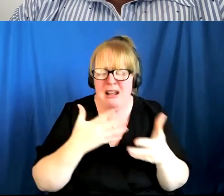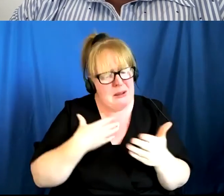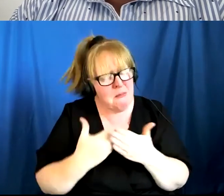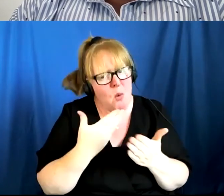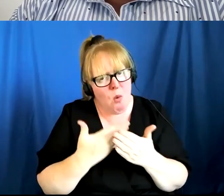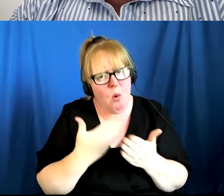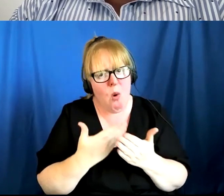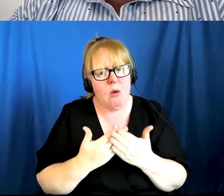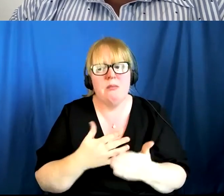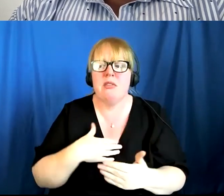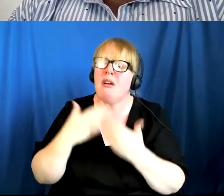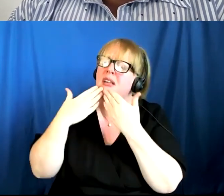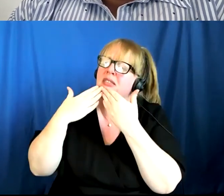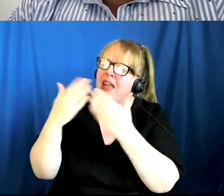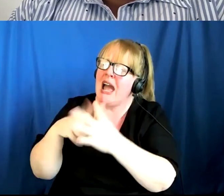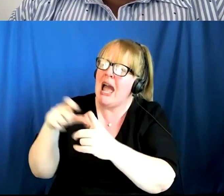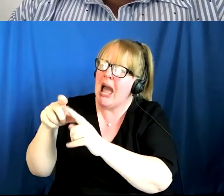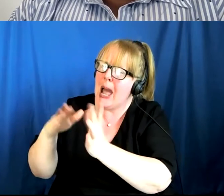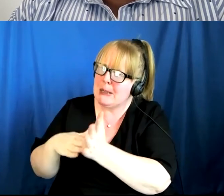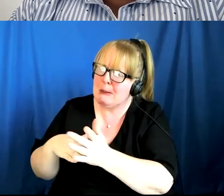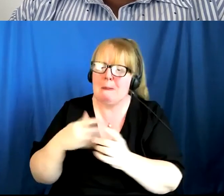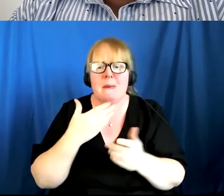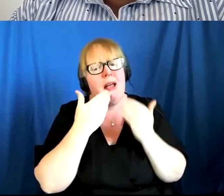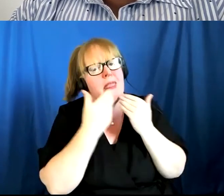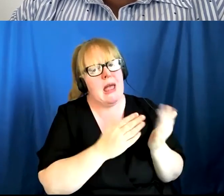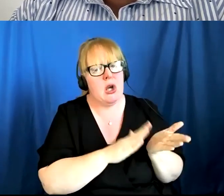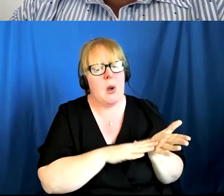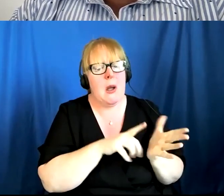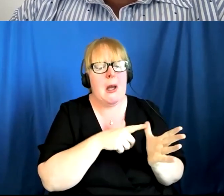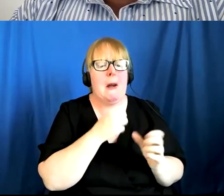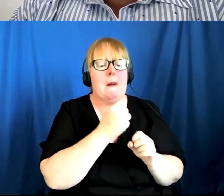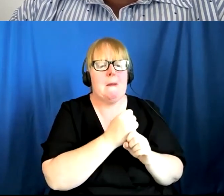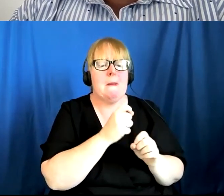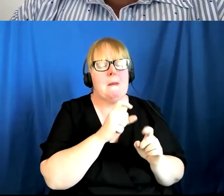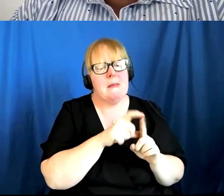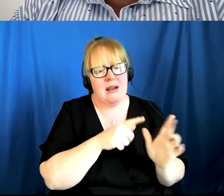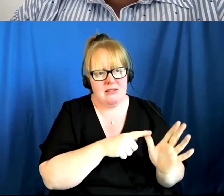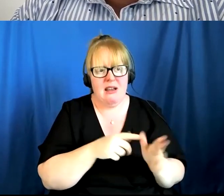Adam and Magda for taking the time and, of course, Elisabeth and everyone else involved in the team